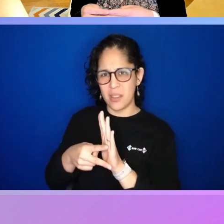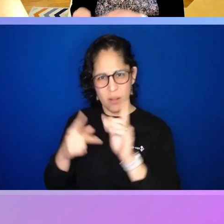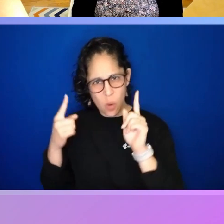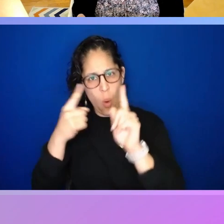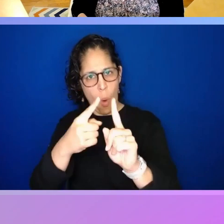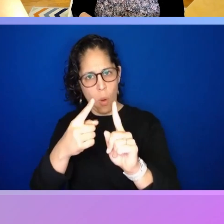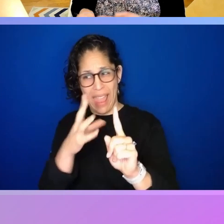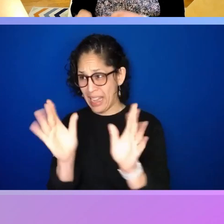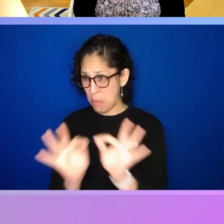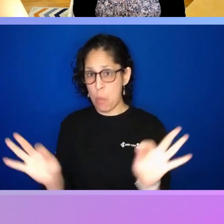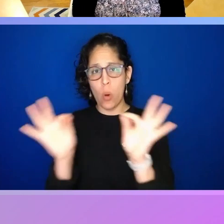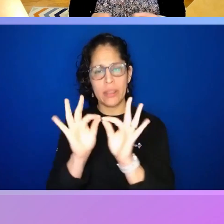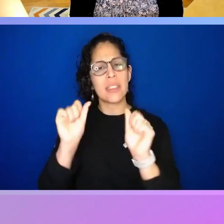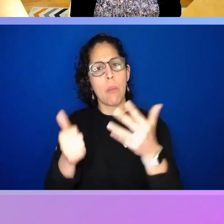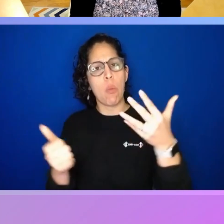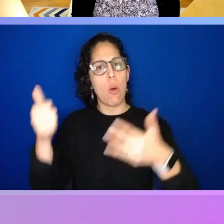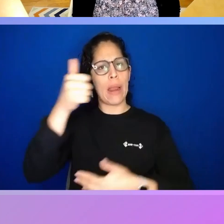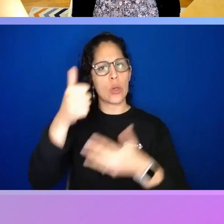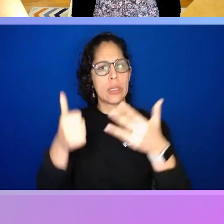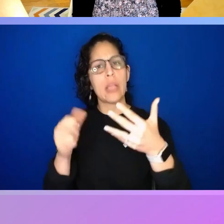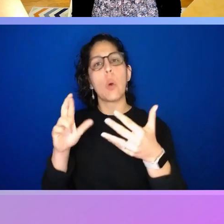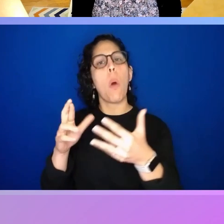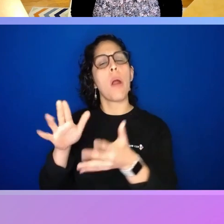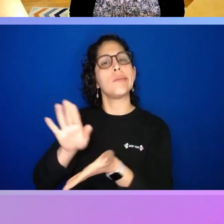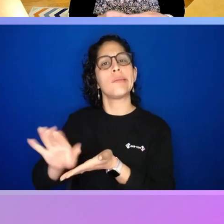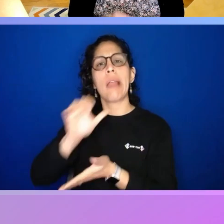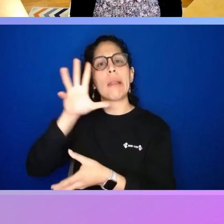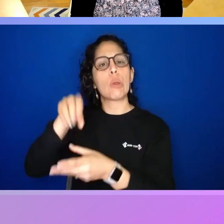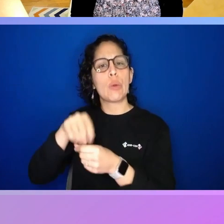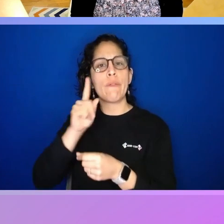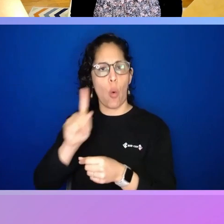Alternative text. You have to think about the images that they are conveying and how